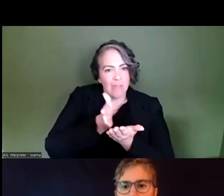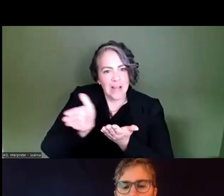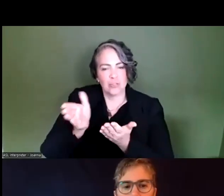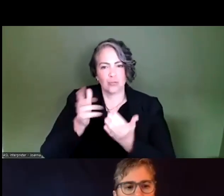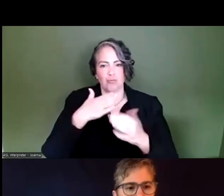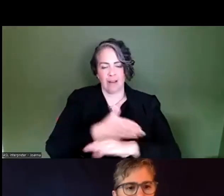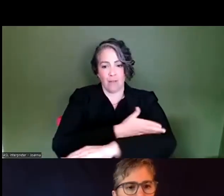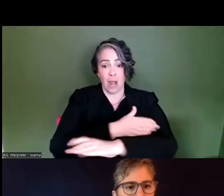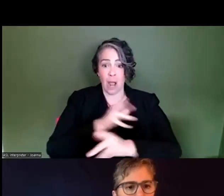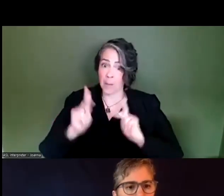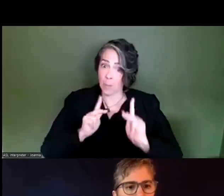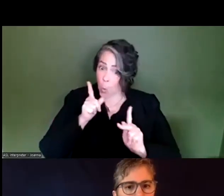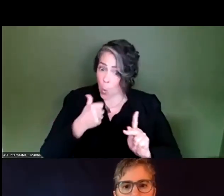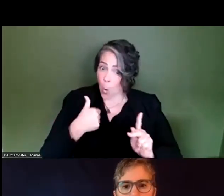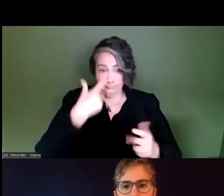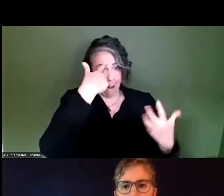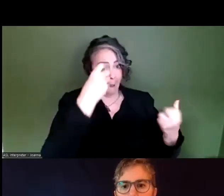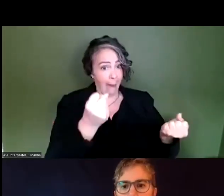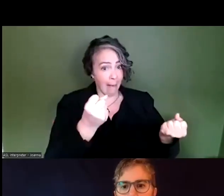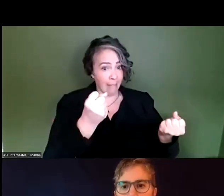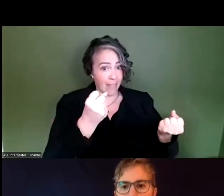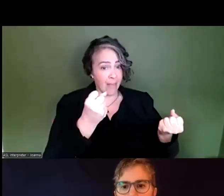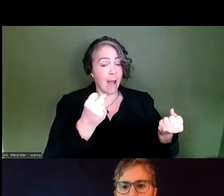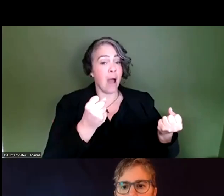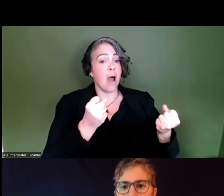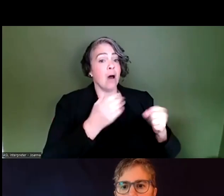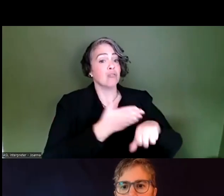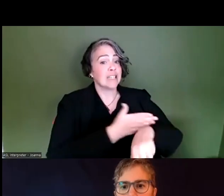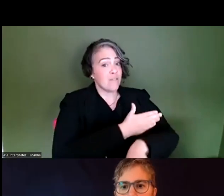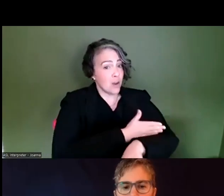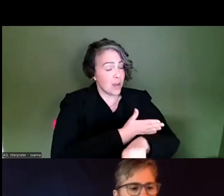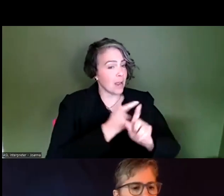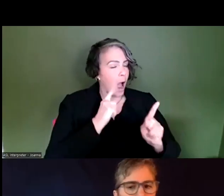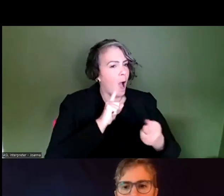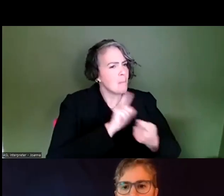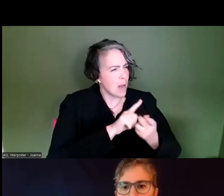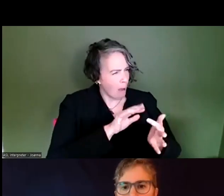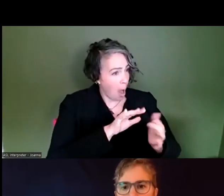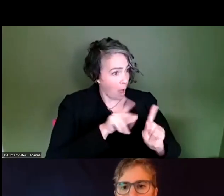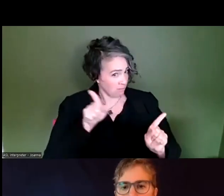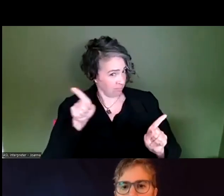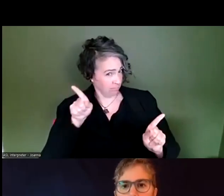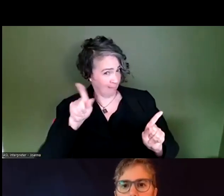to AA secular recovery. People had no idea there was a such thing as secular recovery,